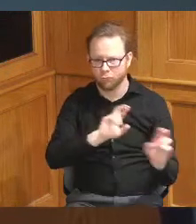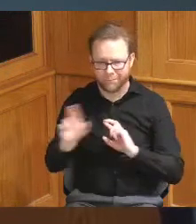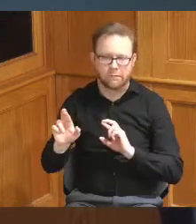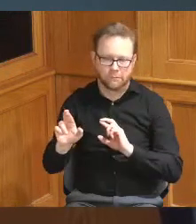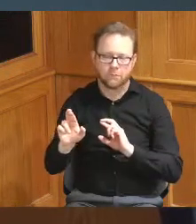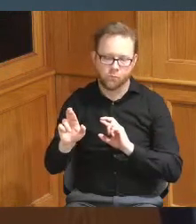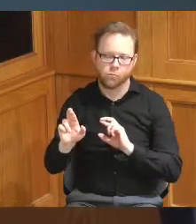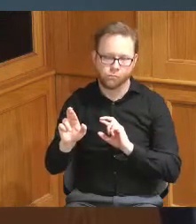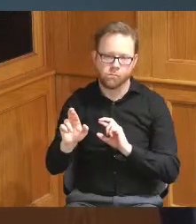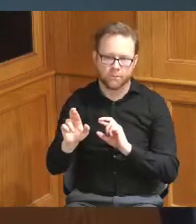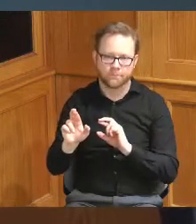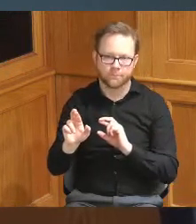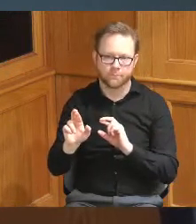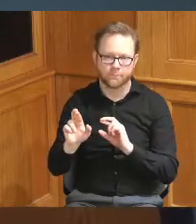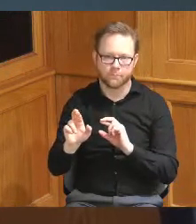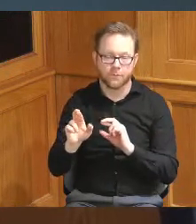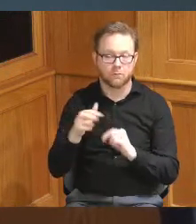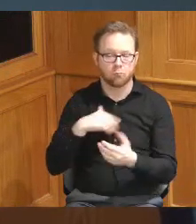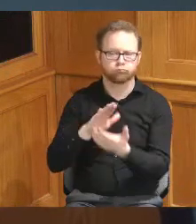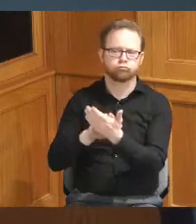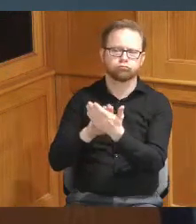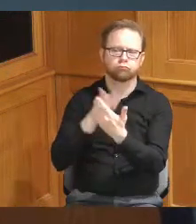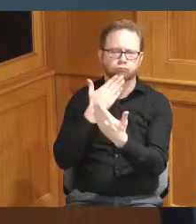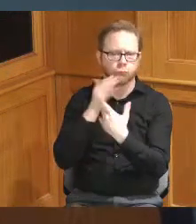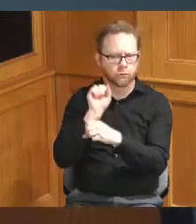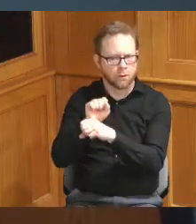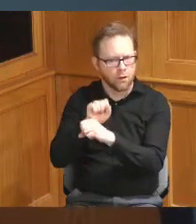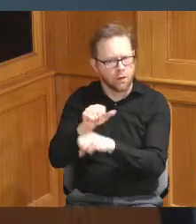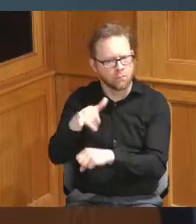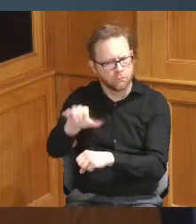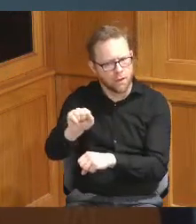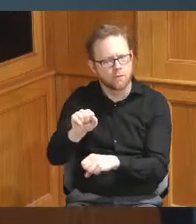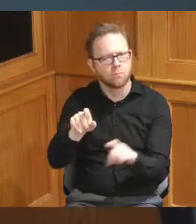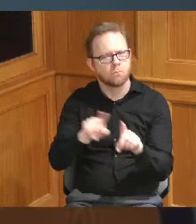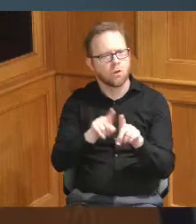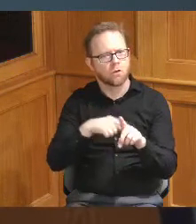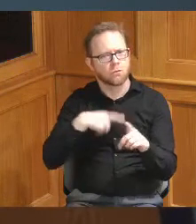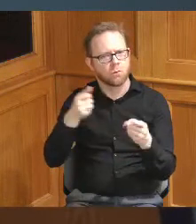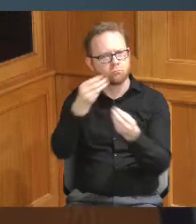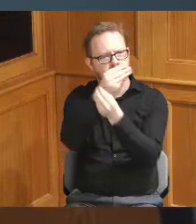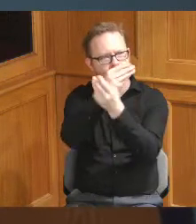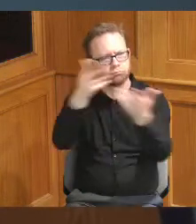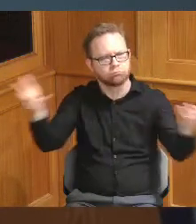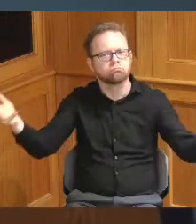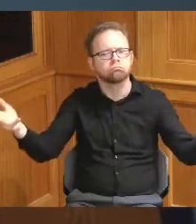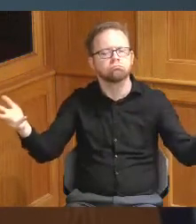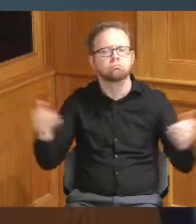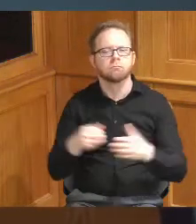I just wanted to commend you for that but also to let I think everyone know in the and and from our